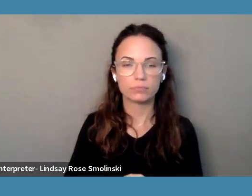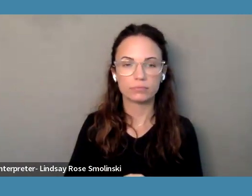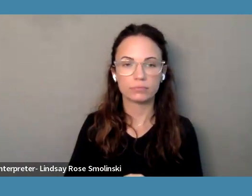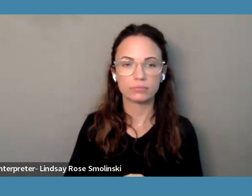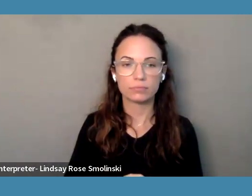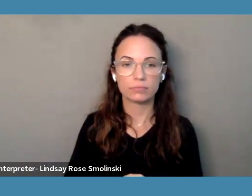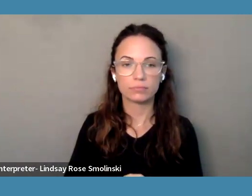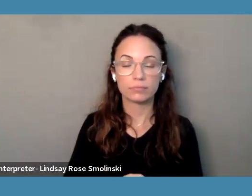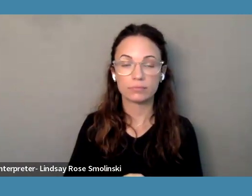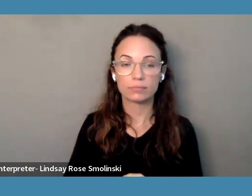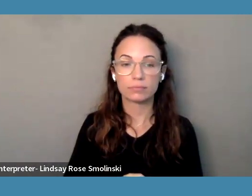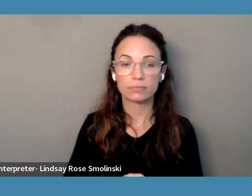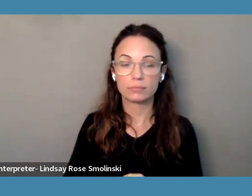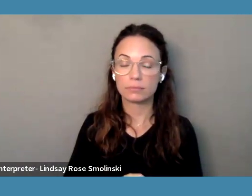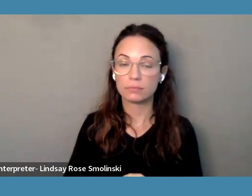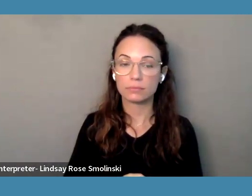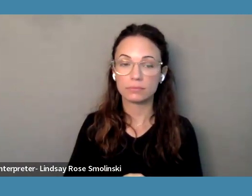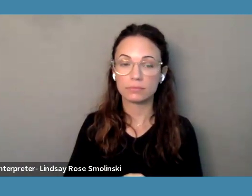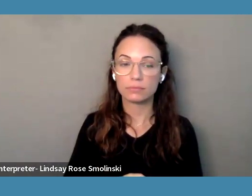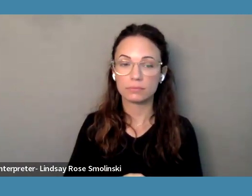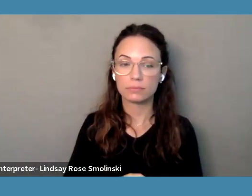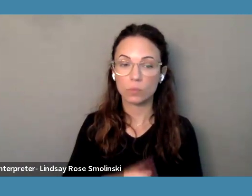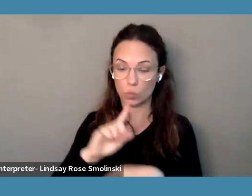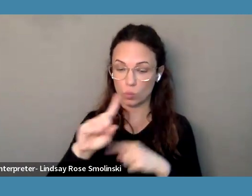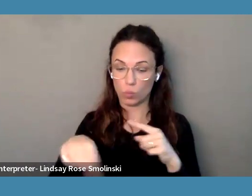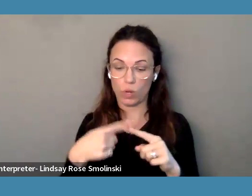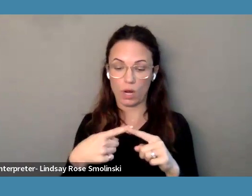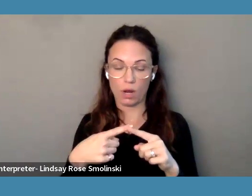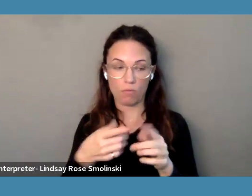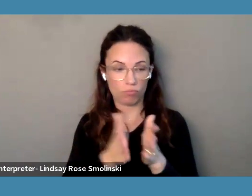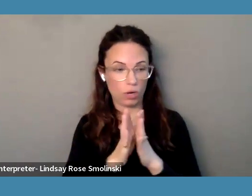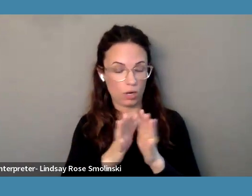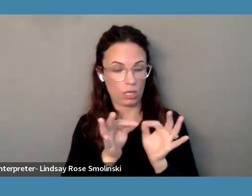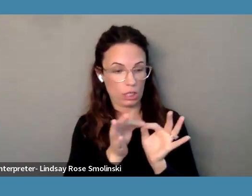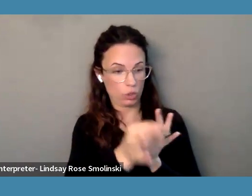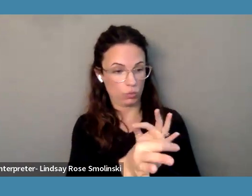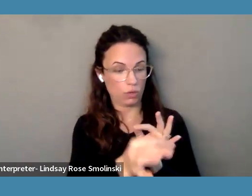of the scheduled hearing date, you usually have